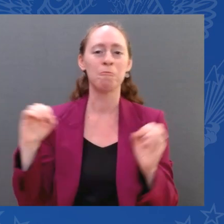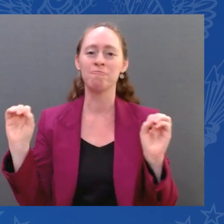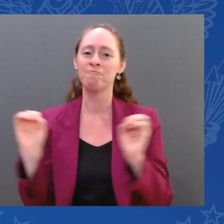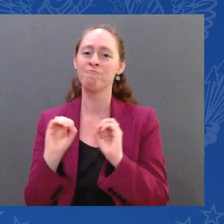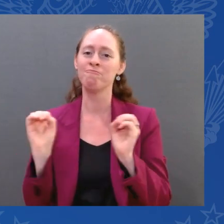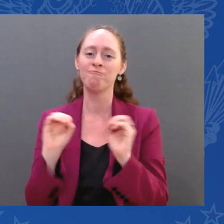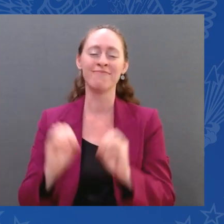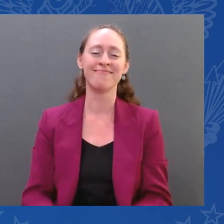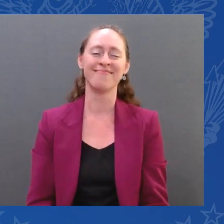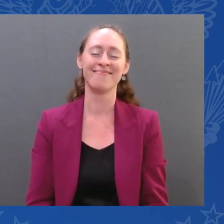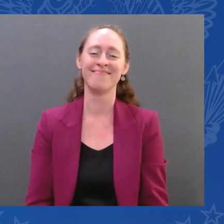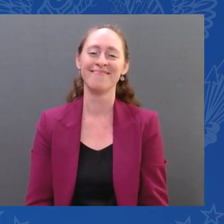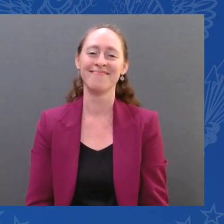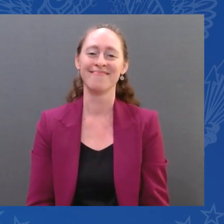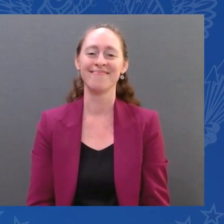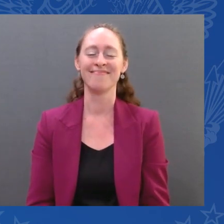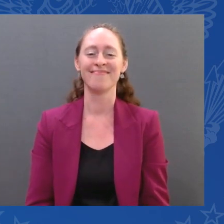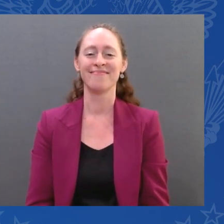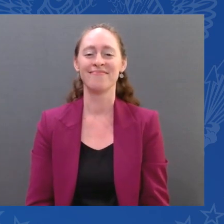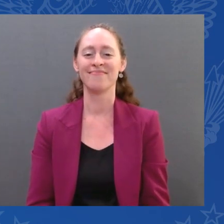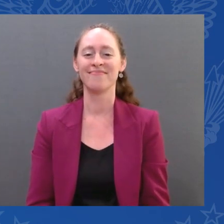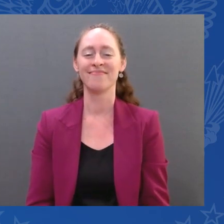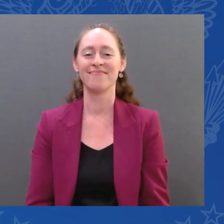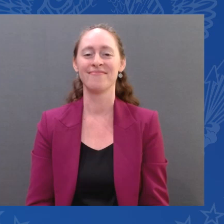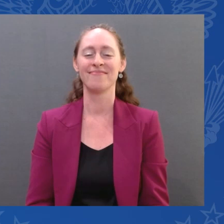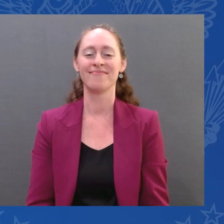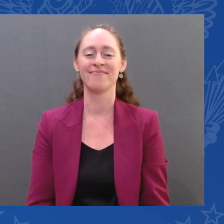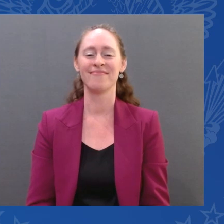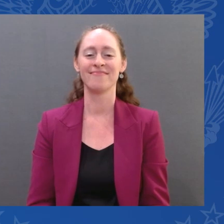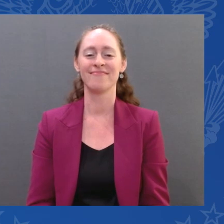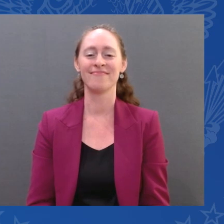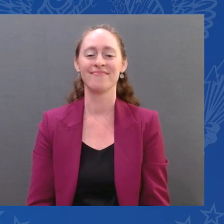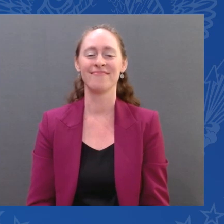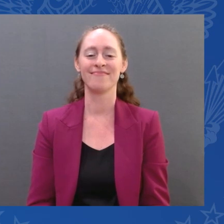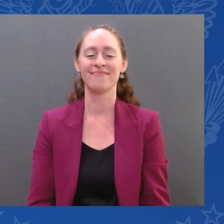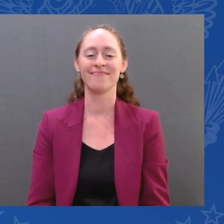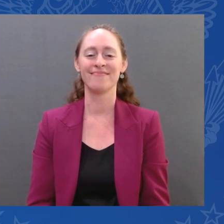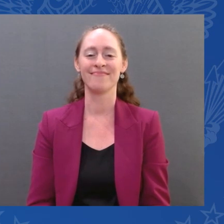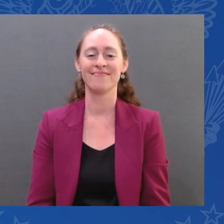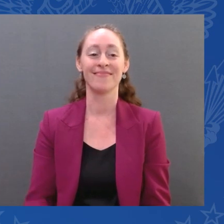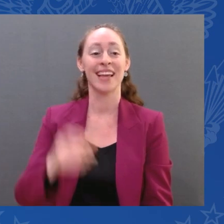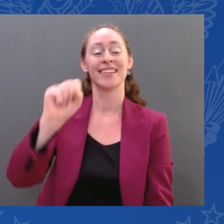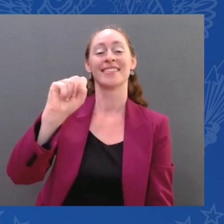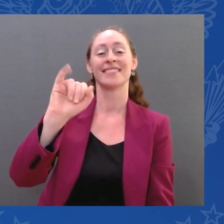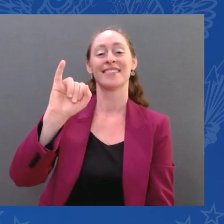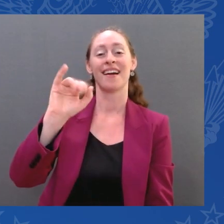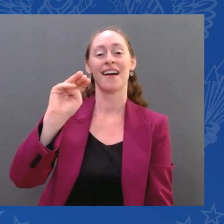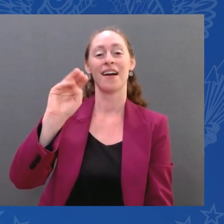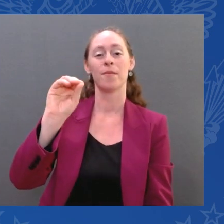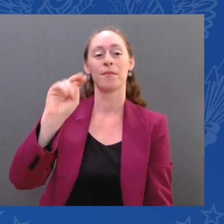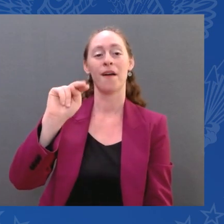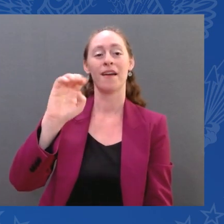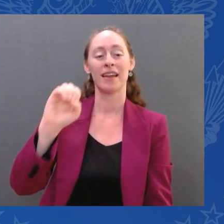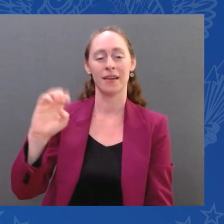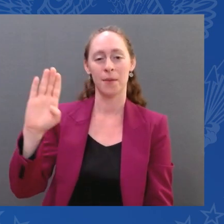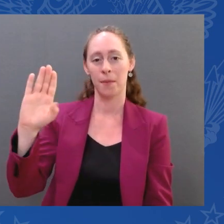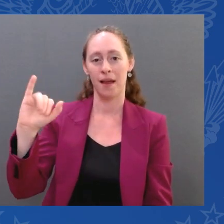Simone Biles is the most decorated American gymnast in history, who everyone stops everything every time